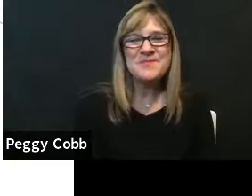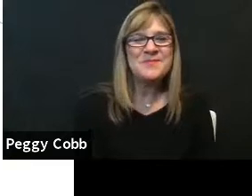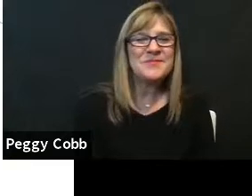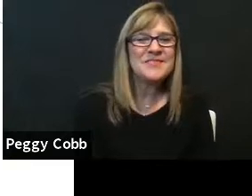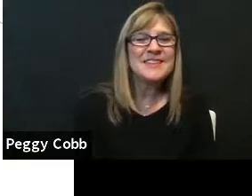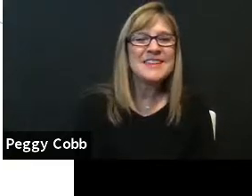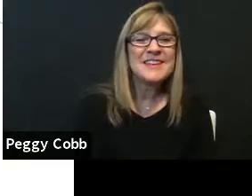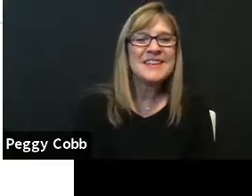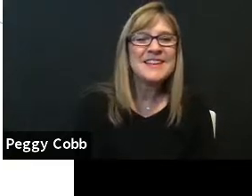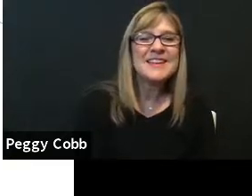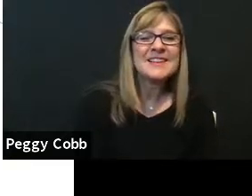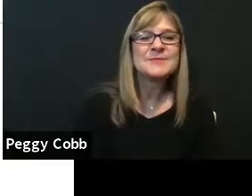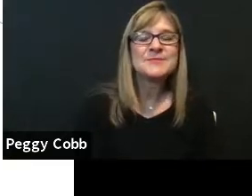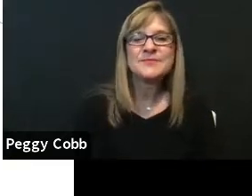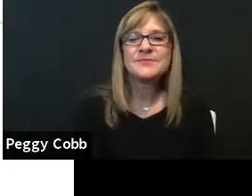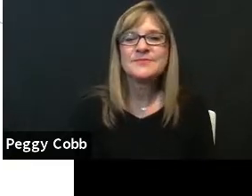[clears throat]